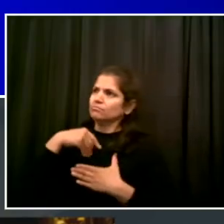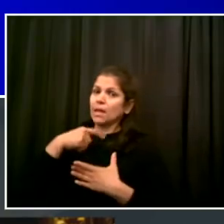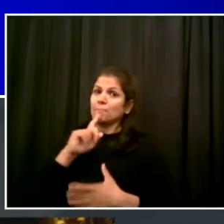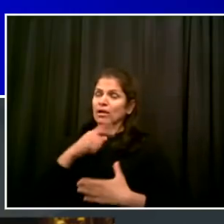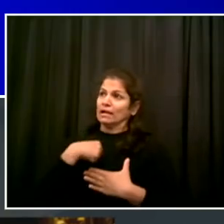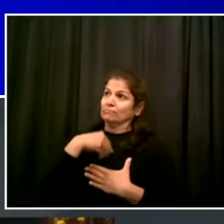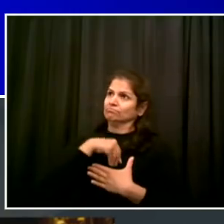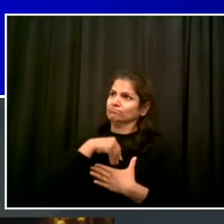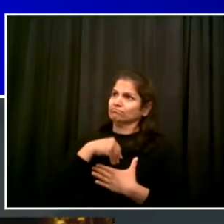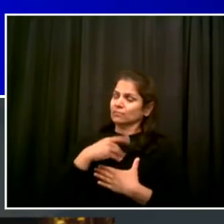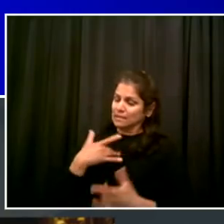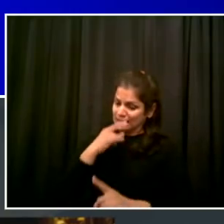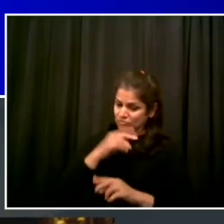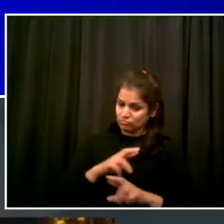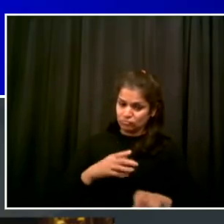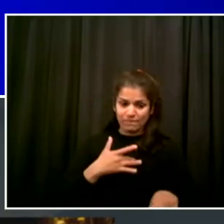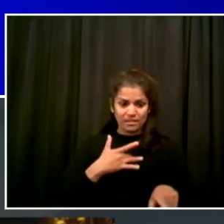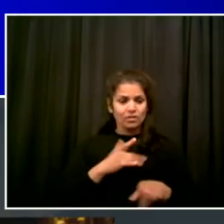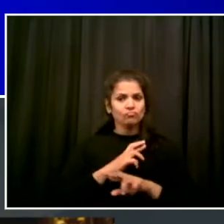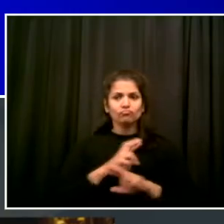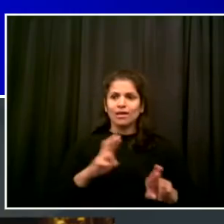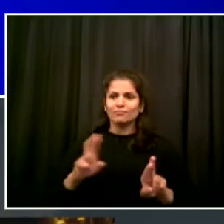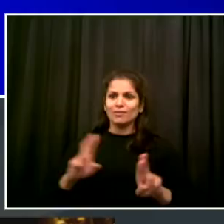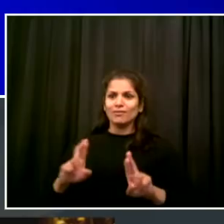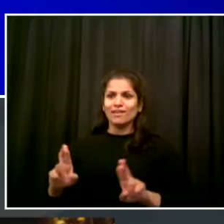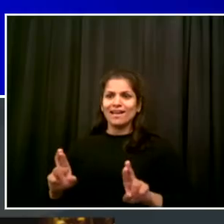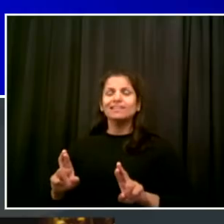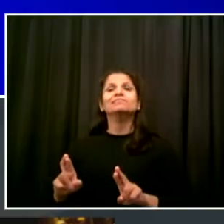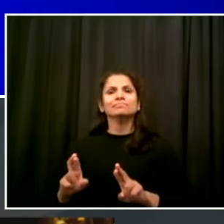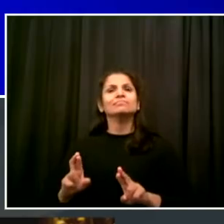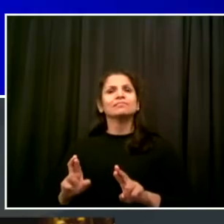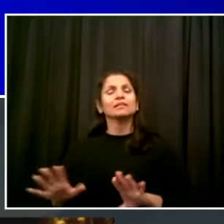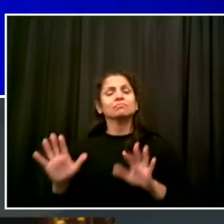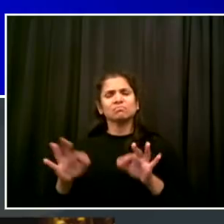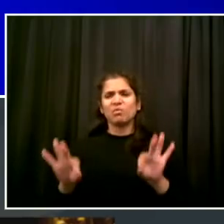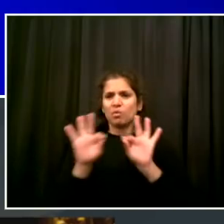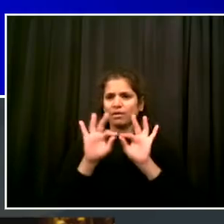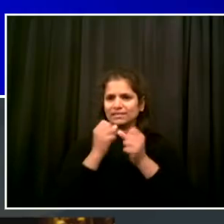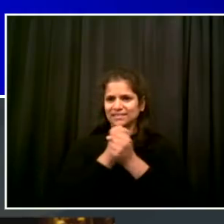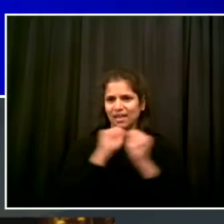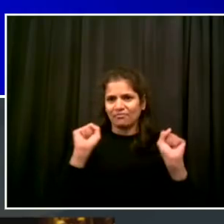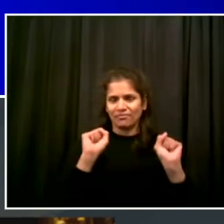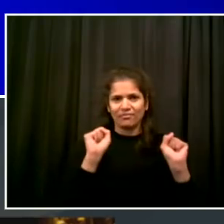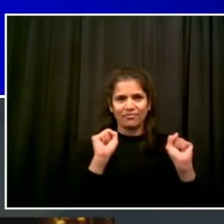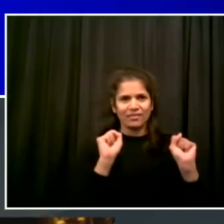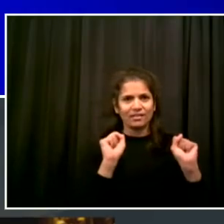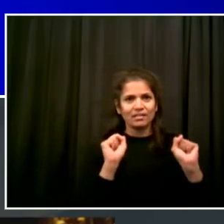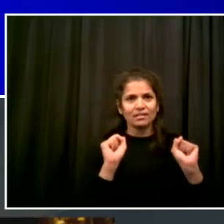TRYING TO PREPARE FOR. ESPECIALLY WHE RE IT RELATES TO THREI KDIS. IT IWLL BE